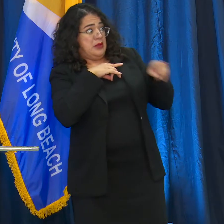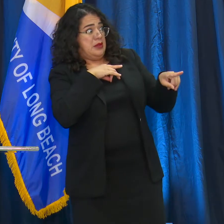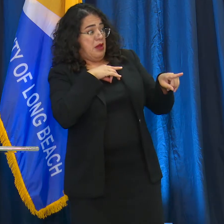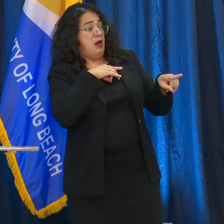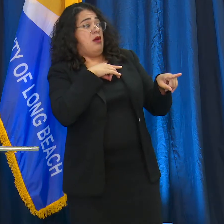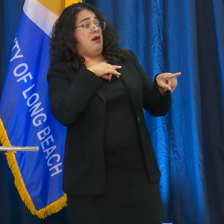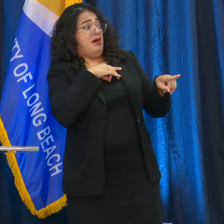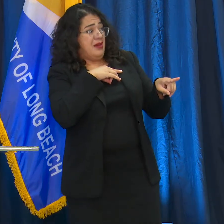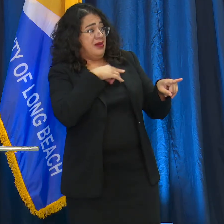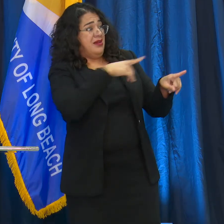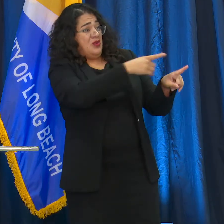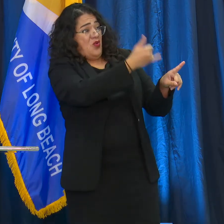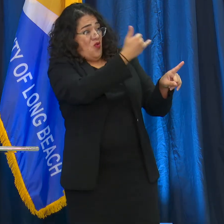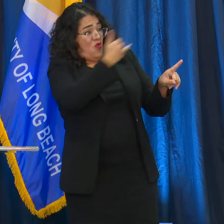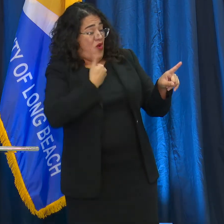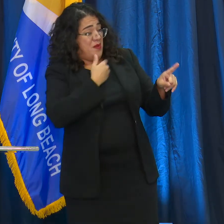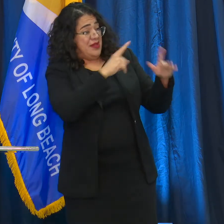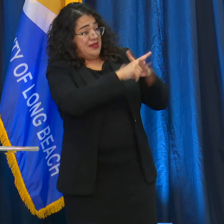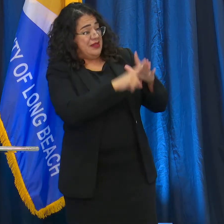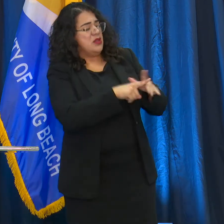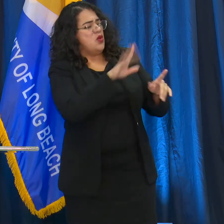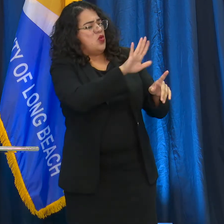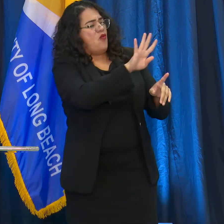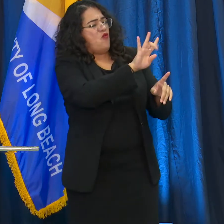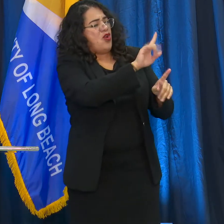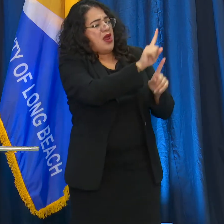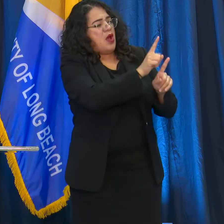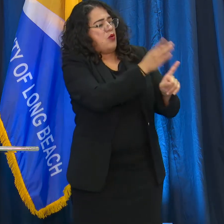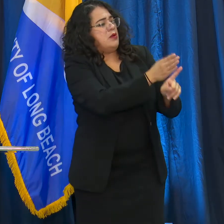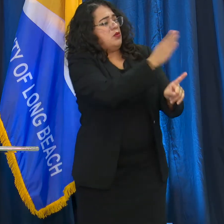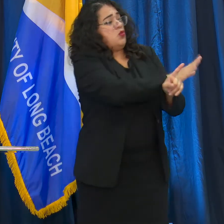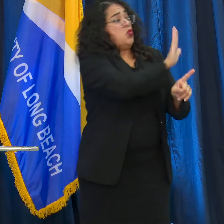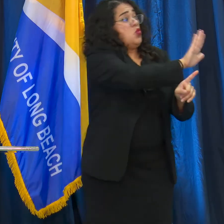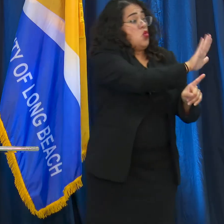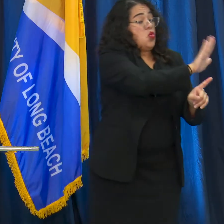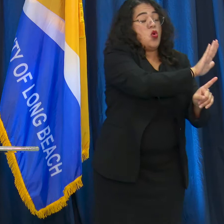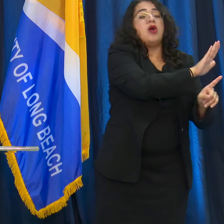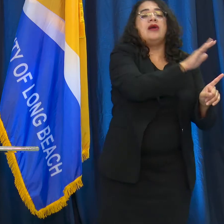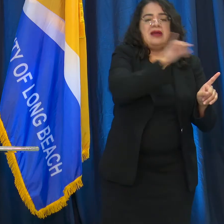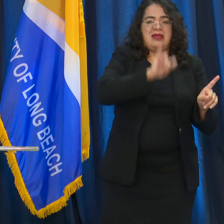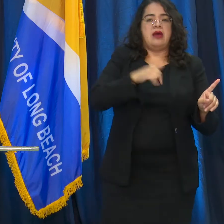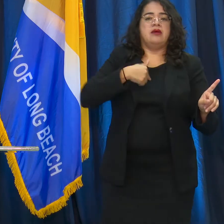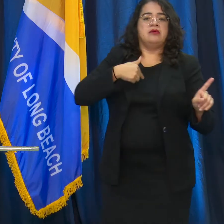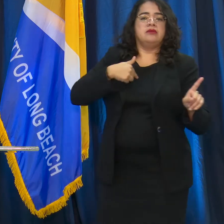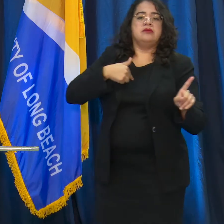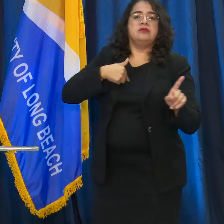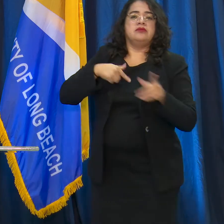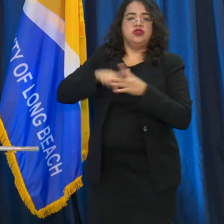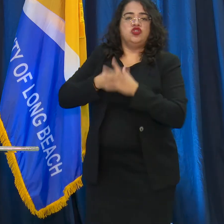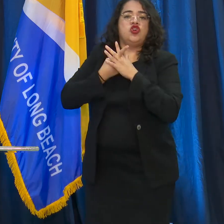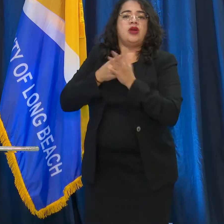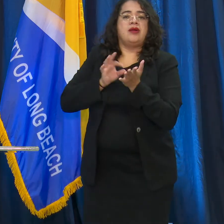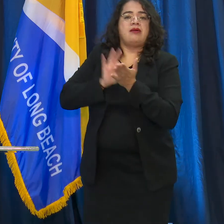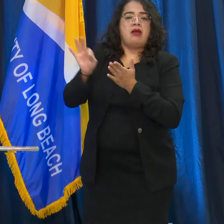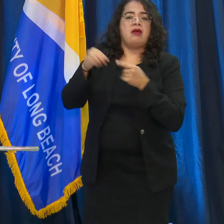and spreading COVID-19. If you are quarantining , you also may not leave your place of quarantine to enter any public